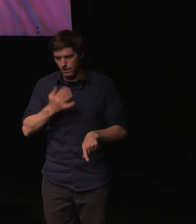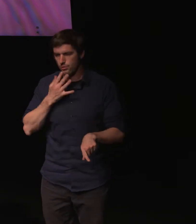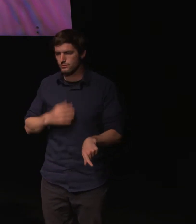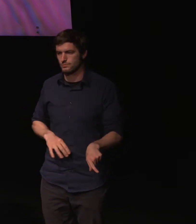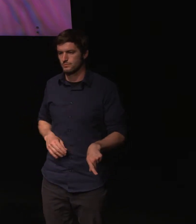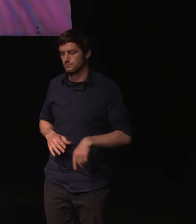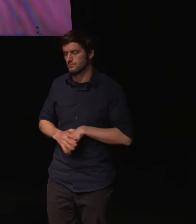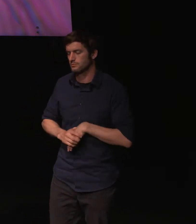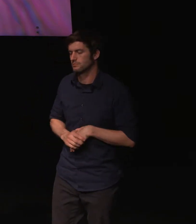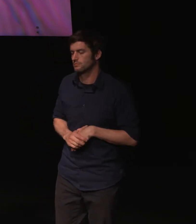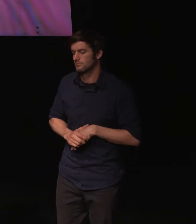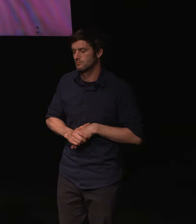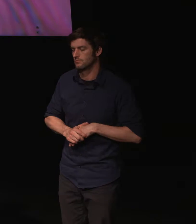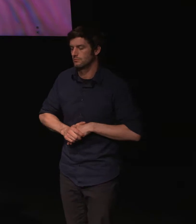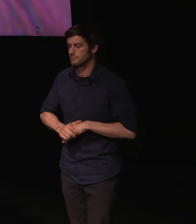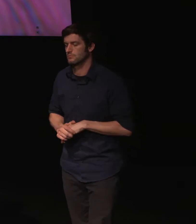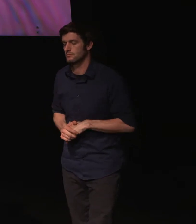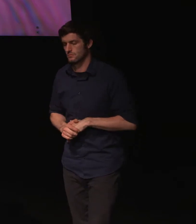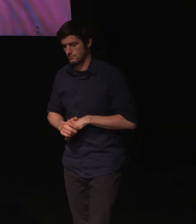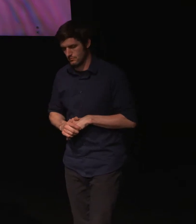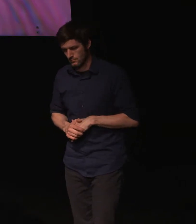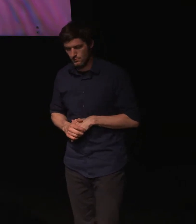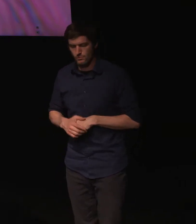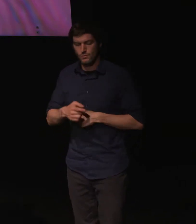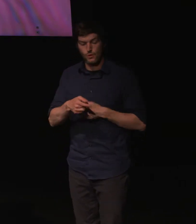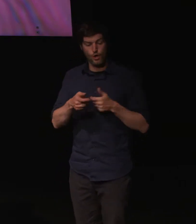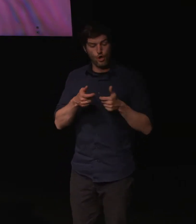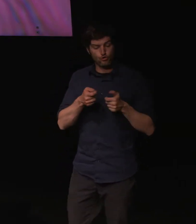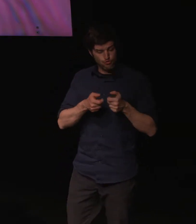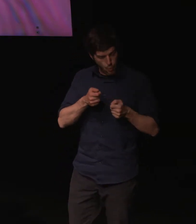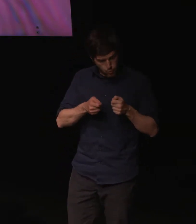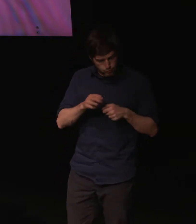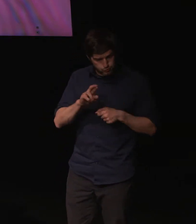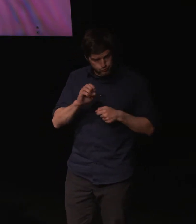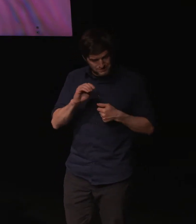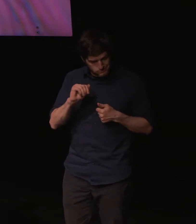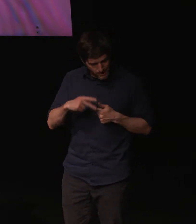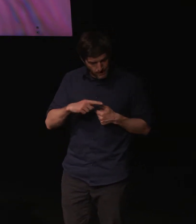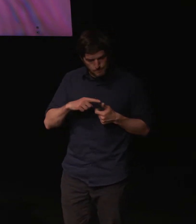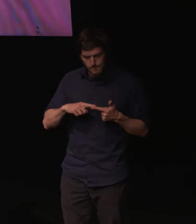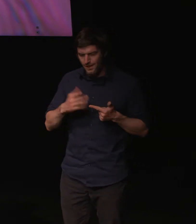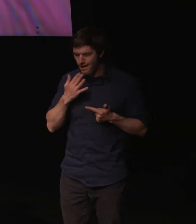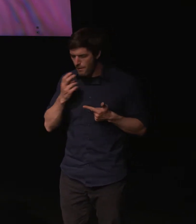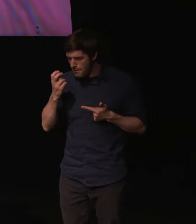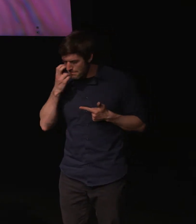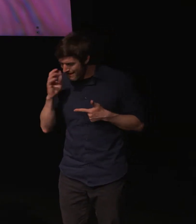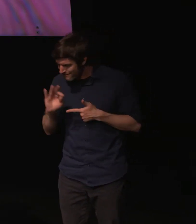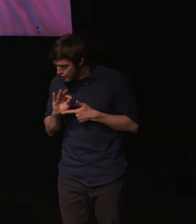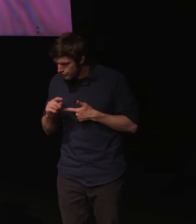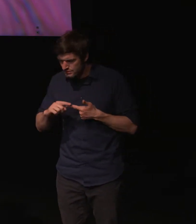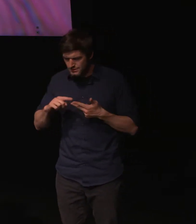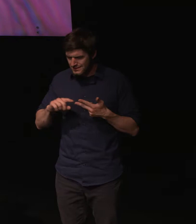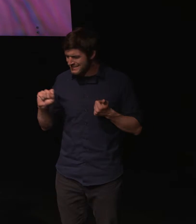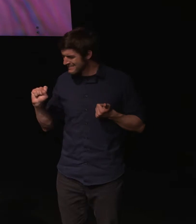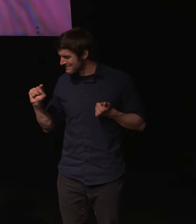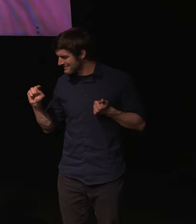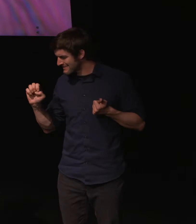Well, you know, we had remapable controls, we had all these color blind features, we had the stereo/mono toggle, we had all that jazz.